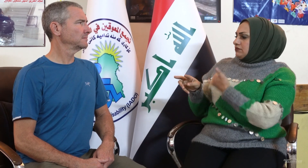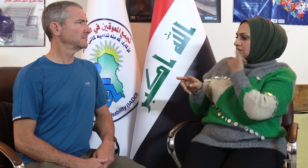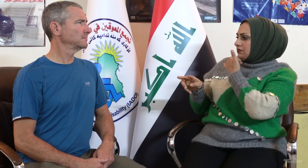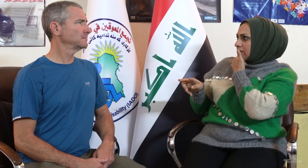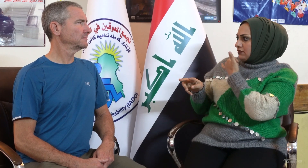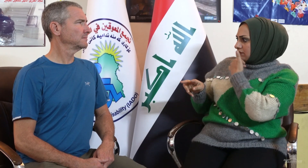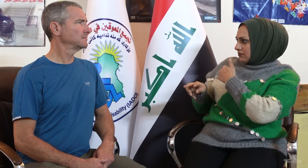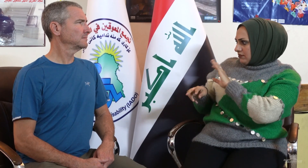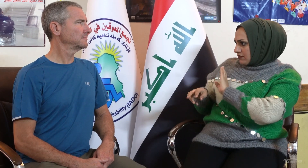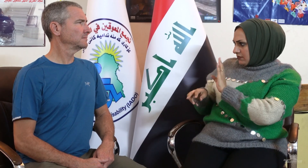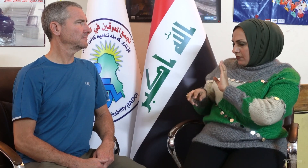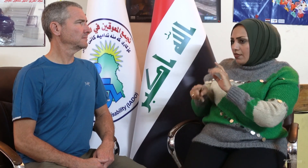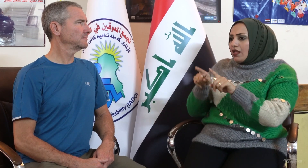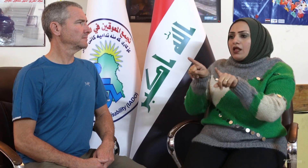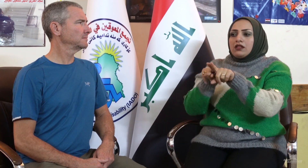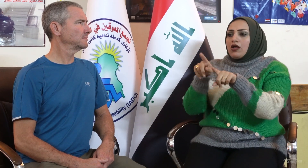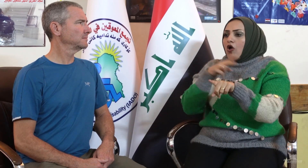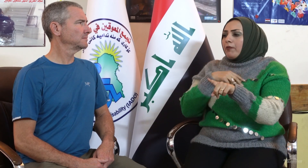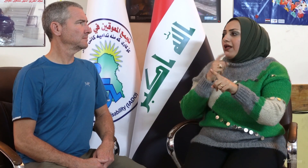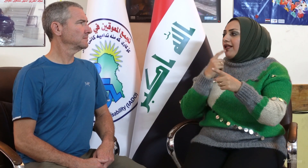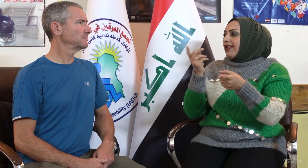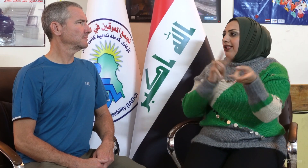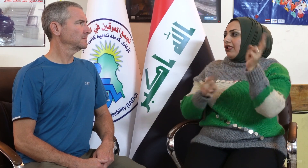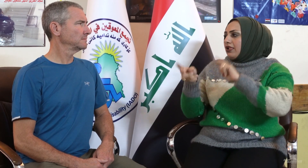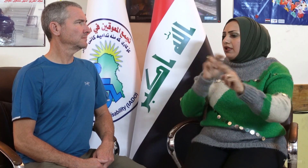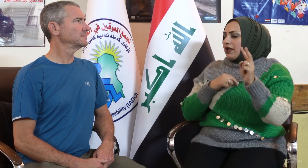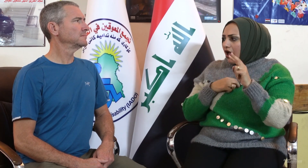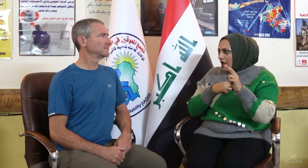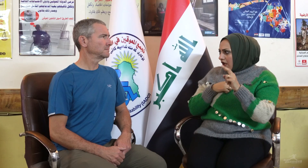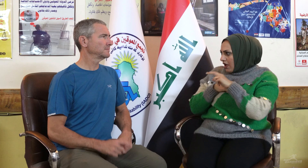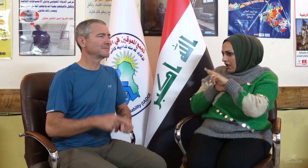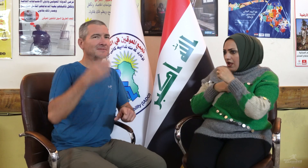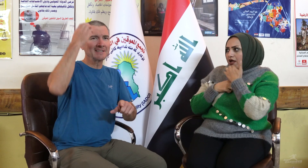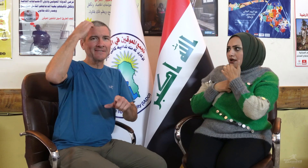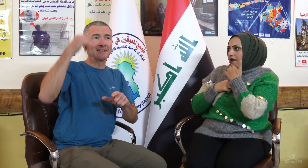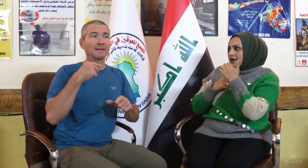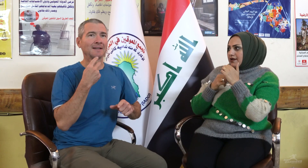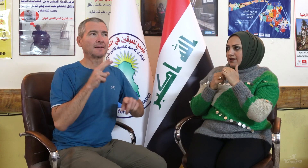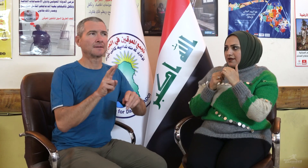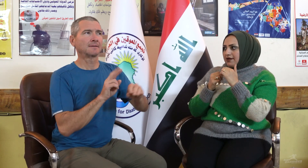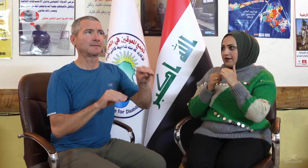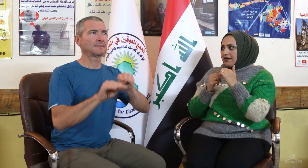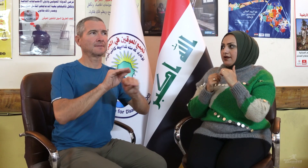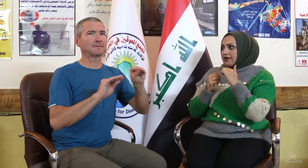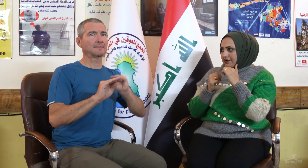an incorrect picture about Iraq, it was wrong, though many were agreeing… So the Iraqi government were trying to fabricate stories